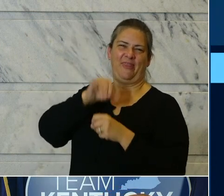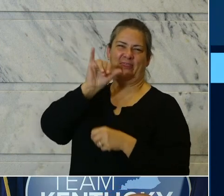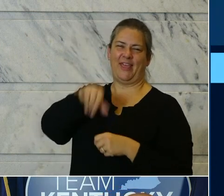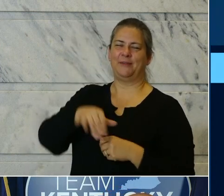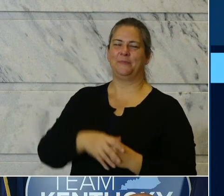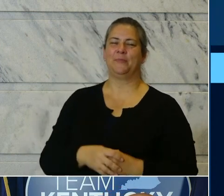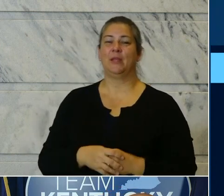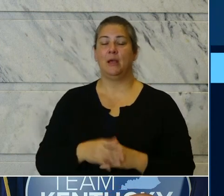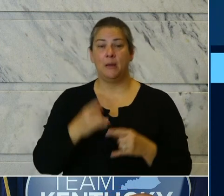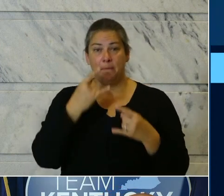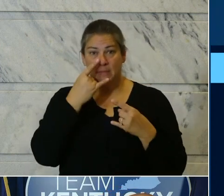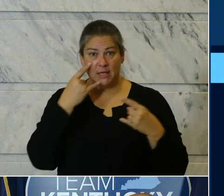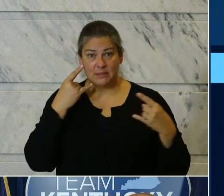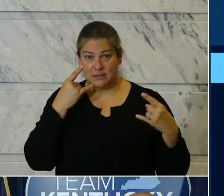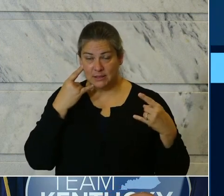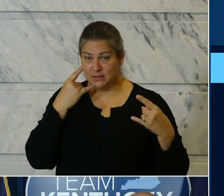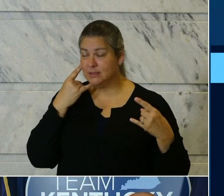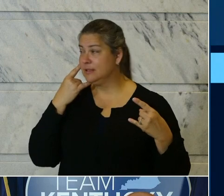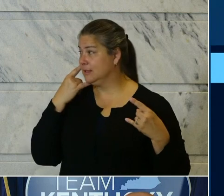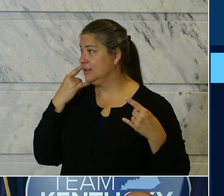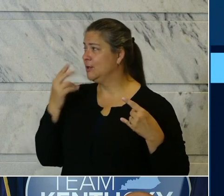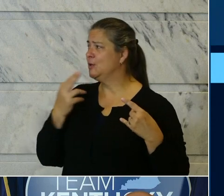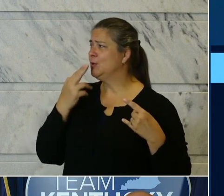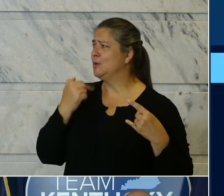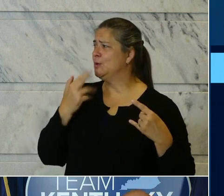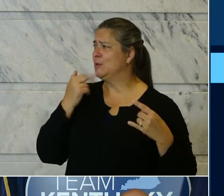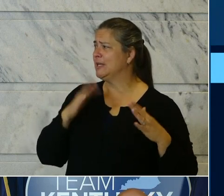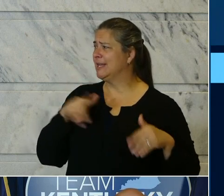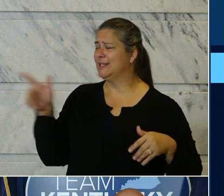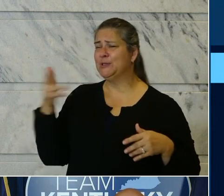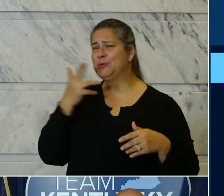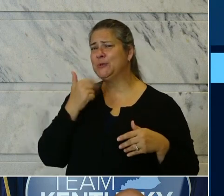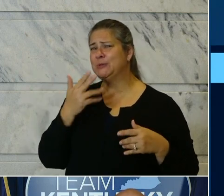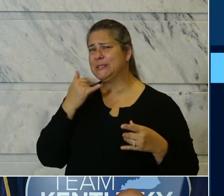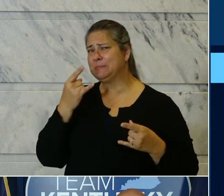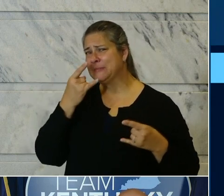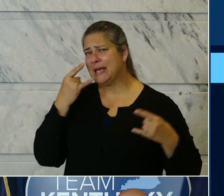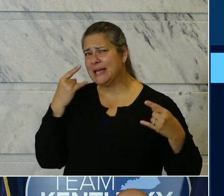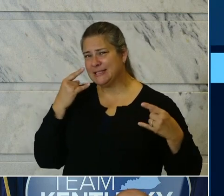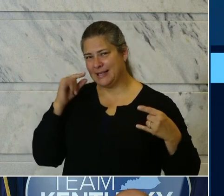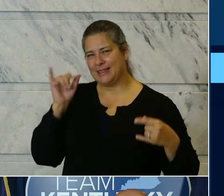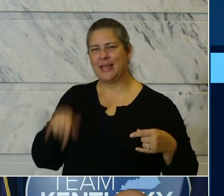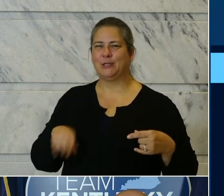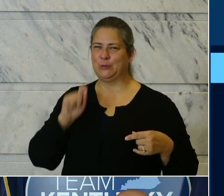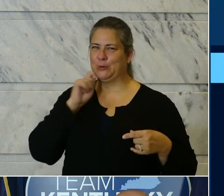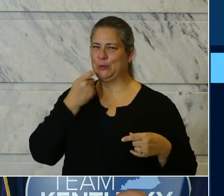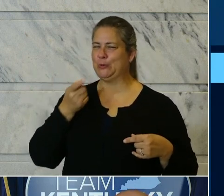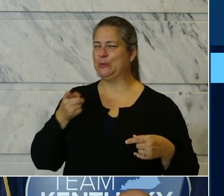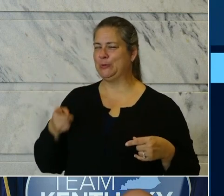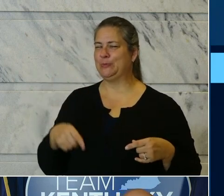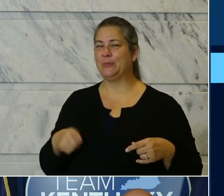BEING TROOPERS AND PARTICIPATE IN THAT SO- WEAR MASKS. THOSE